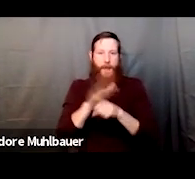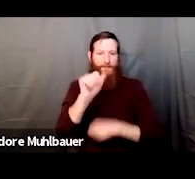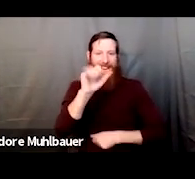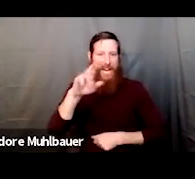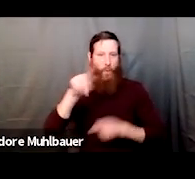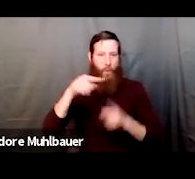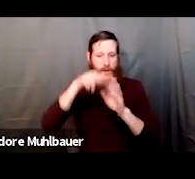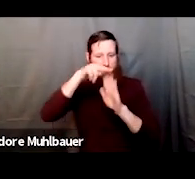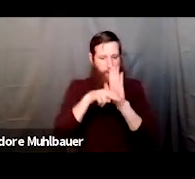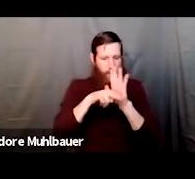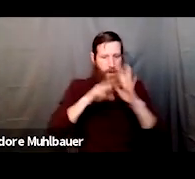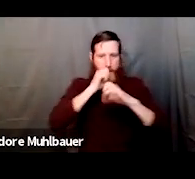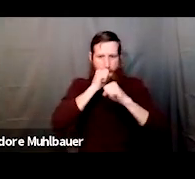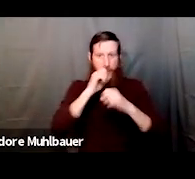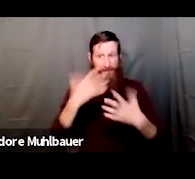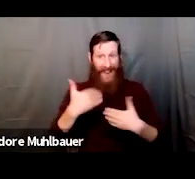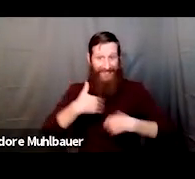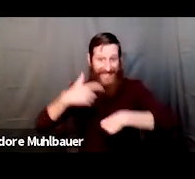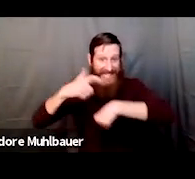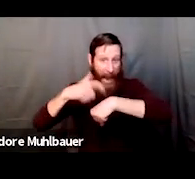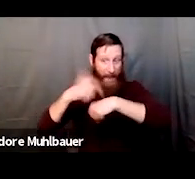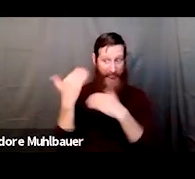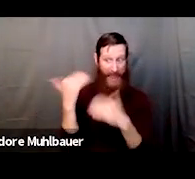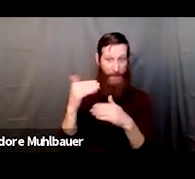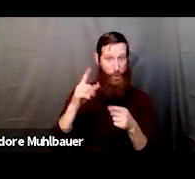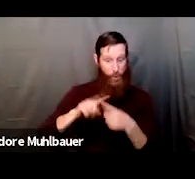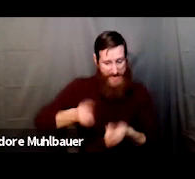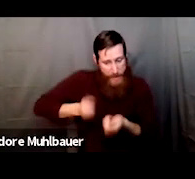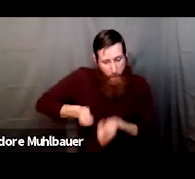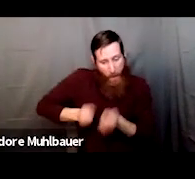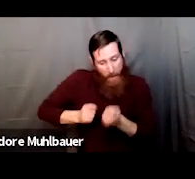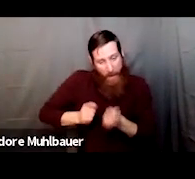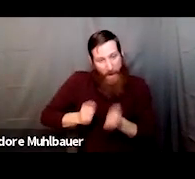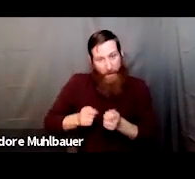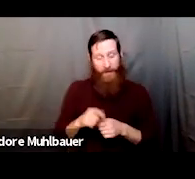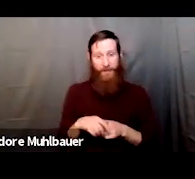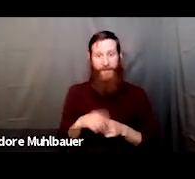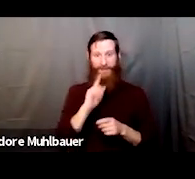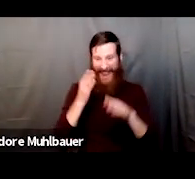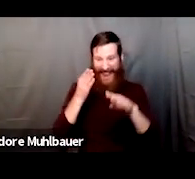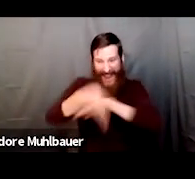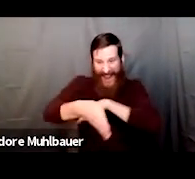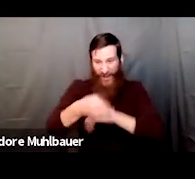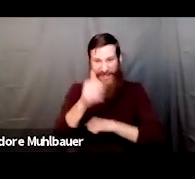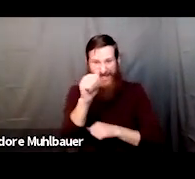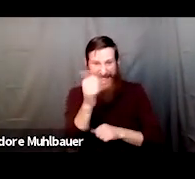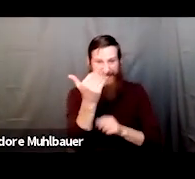There is a time limit when getting someone out. Their survival rate really drops off after about TEN to FIFTEEN minutes.